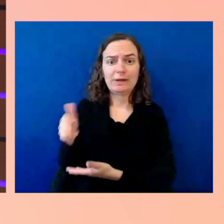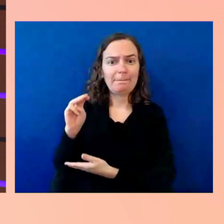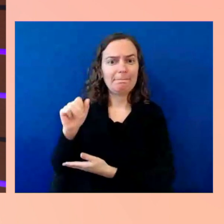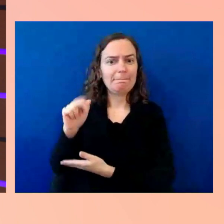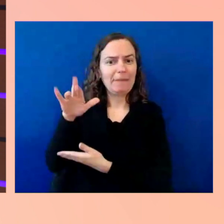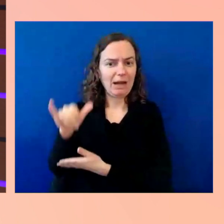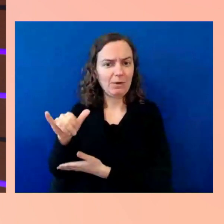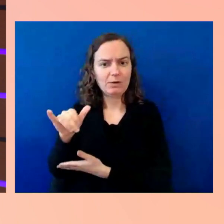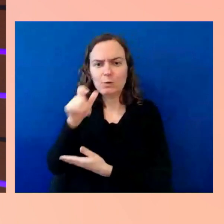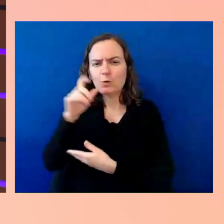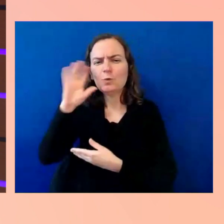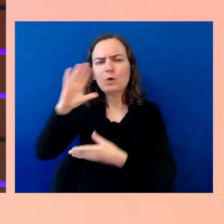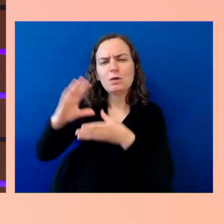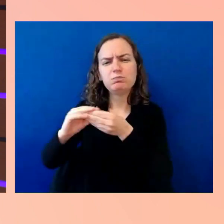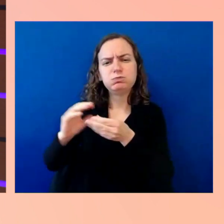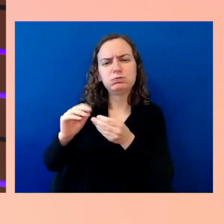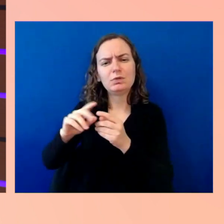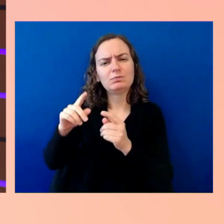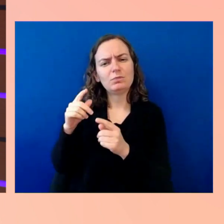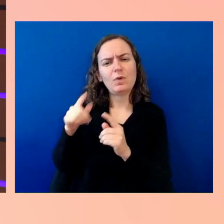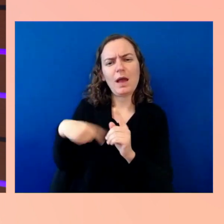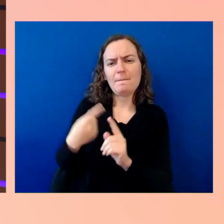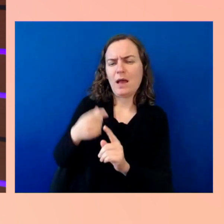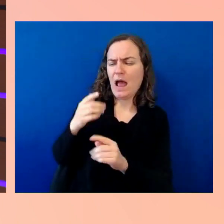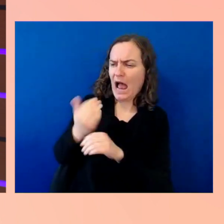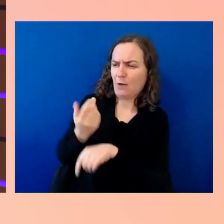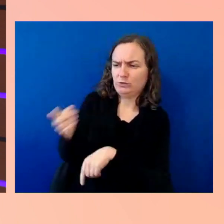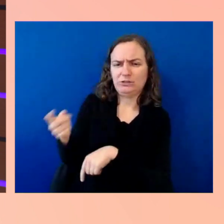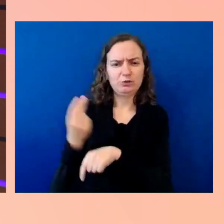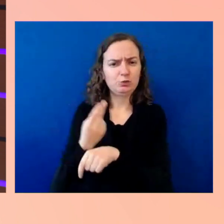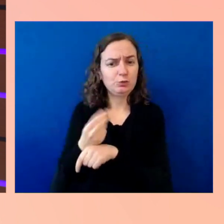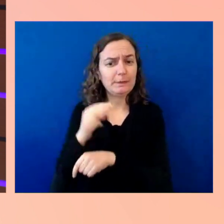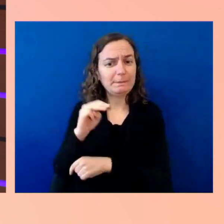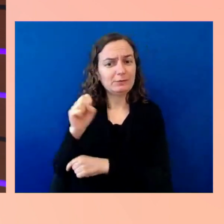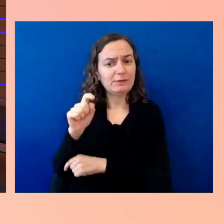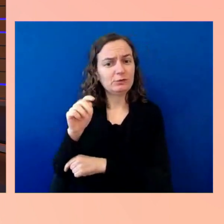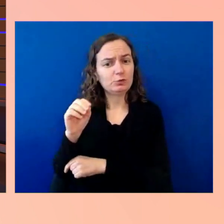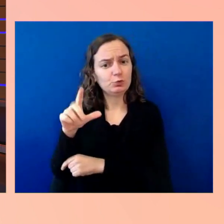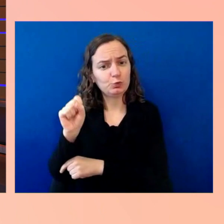Microsoft tools to create a work environment that works for her.